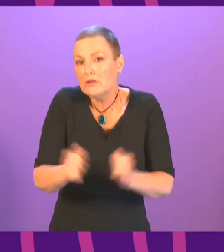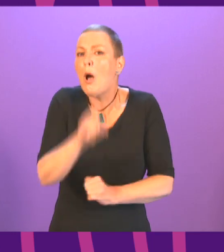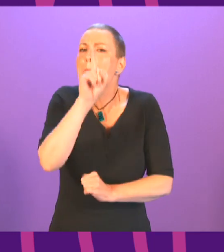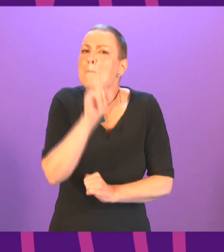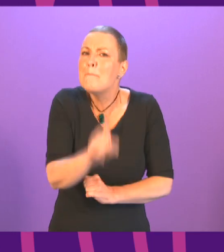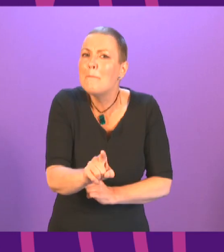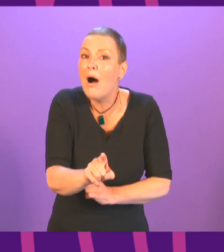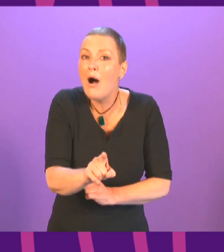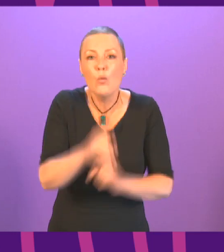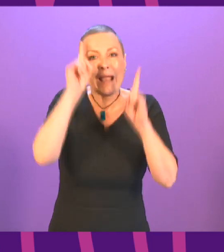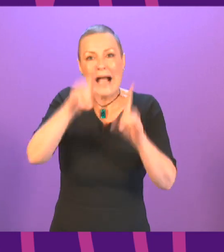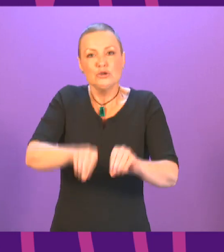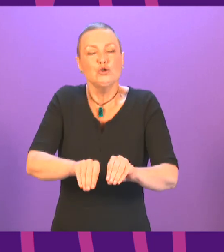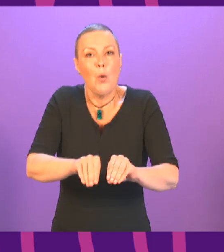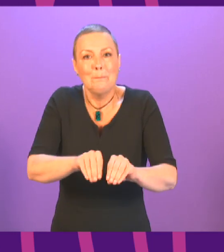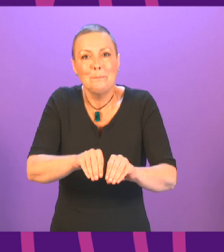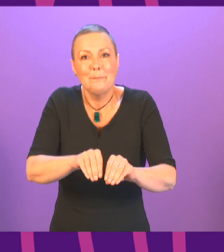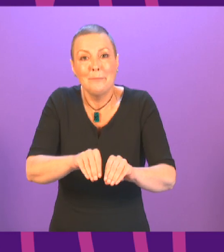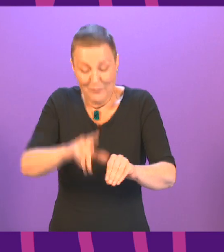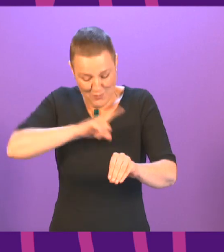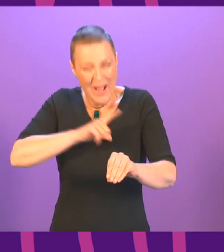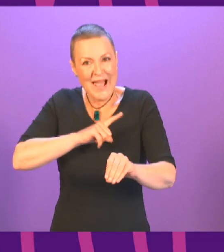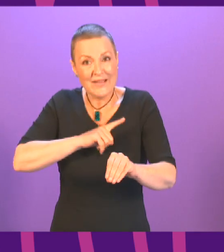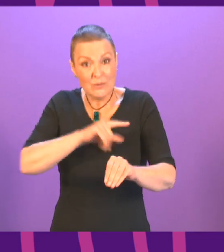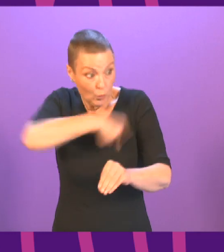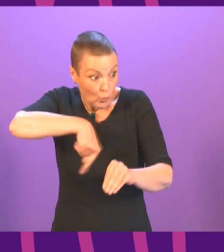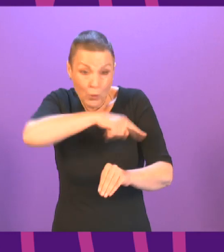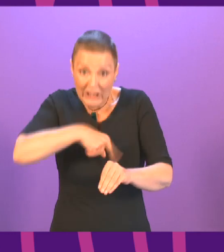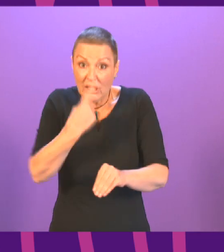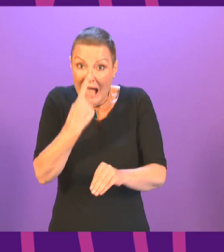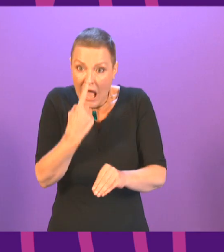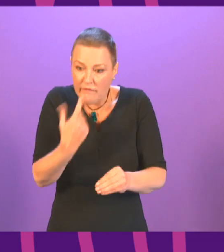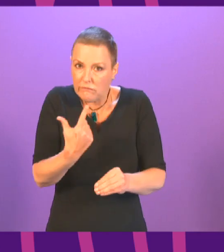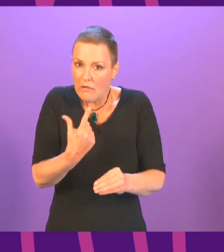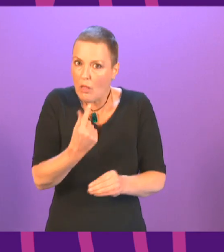it is not inevitable, because, over the next few weeks, each of us has the ability to try